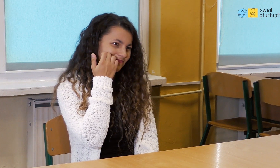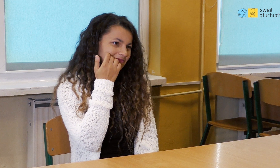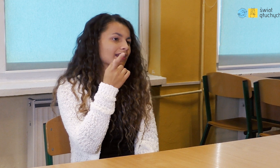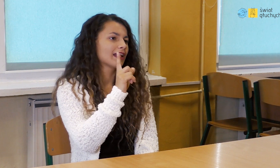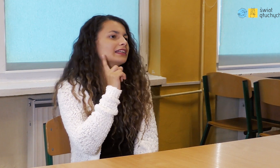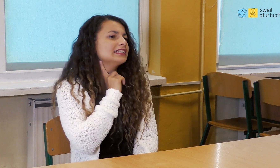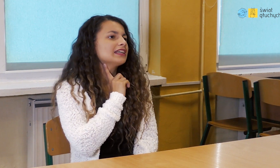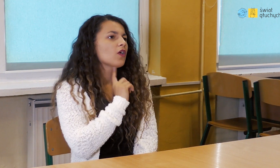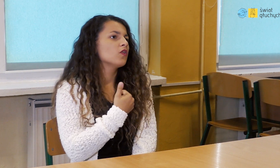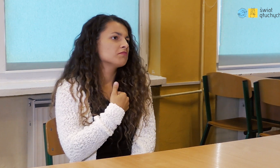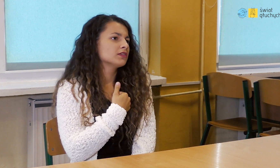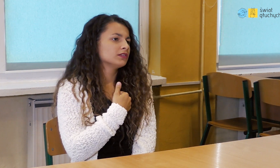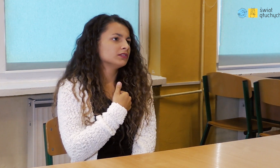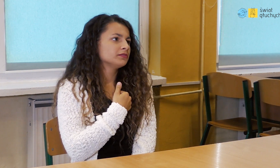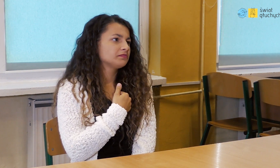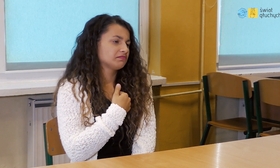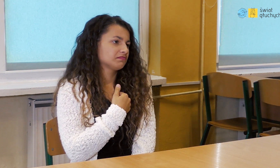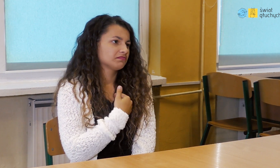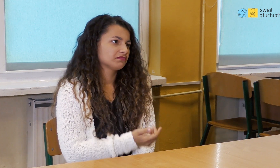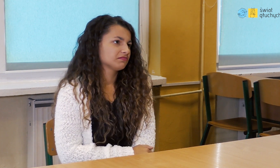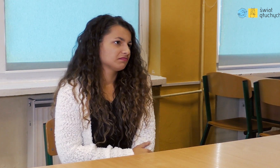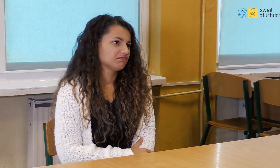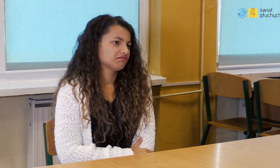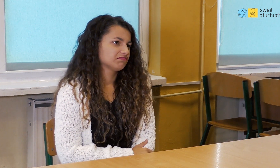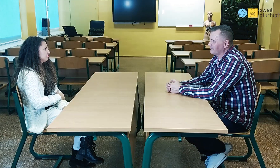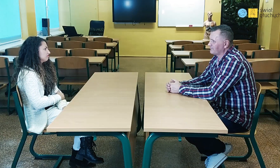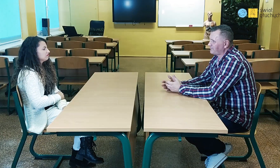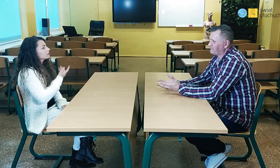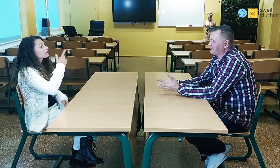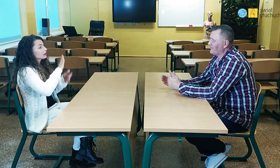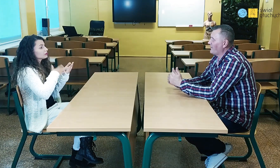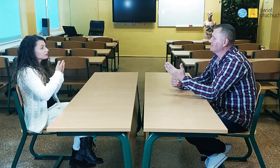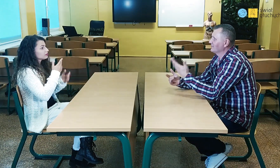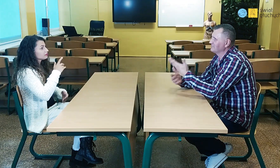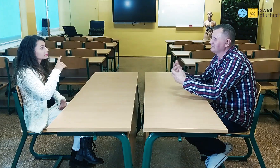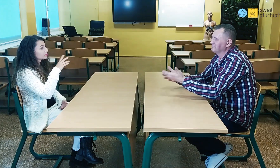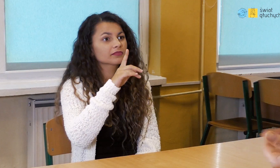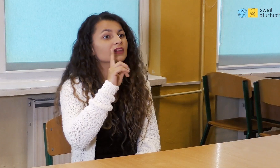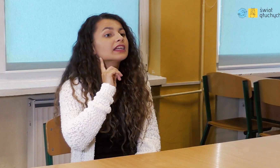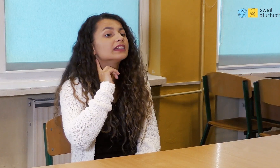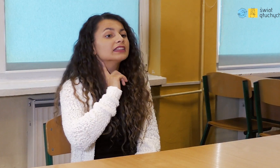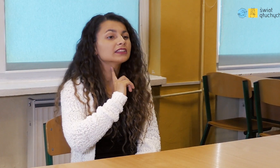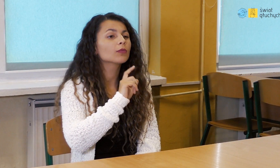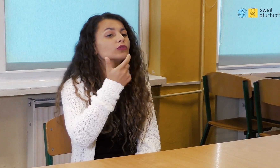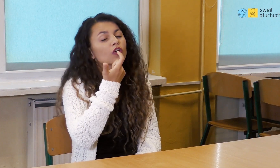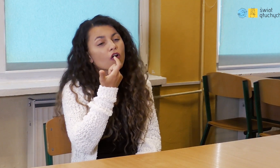On the other hand, in high school, if someone misbehaved,